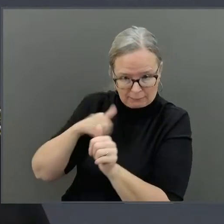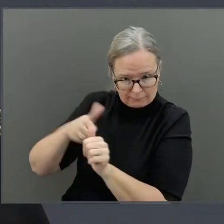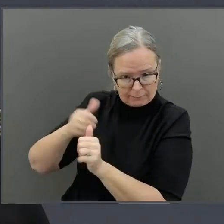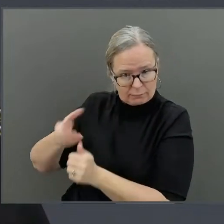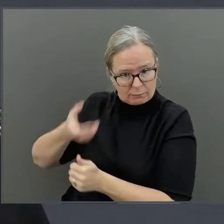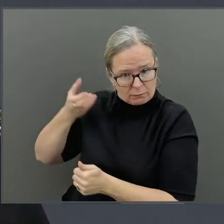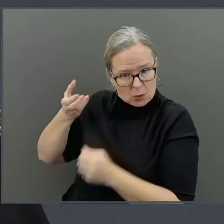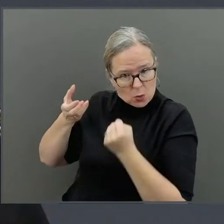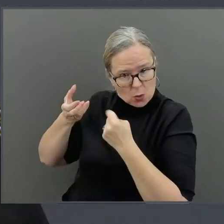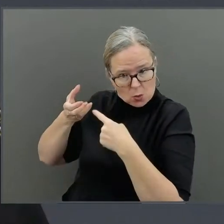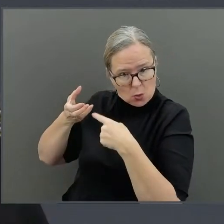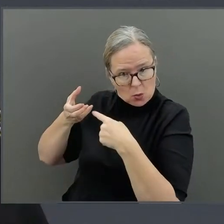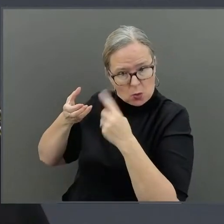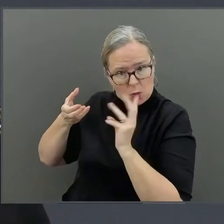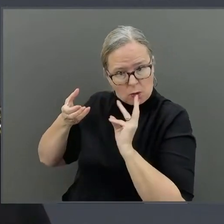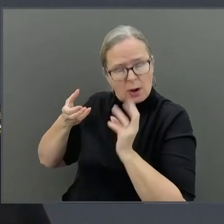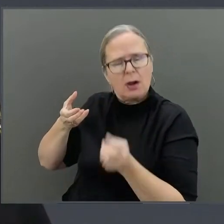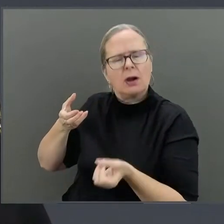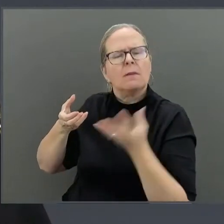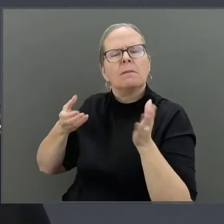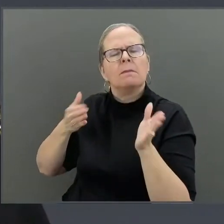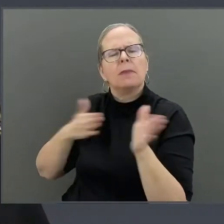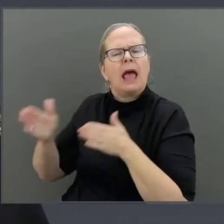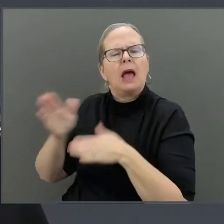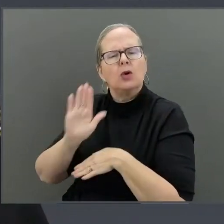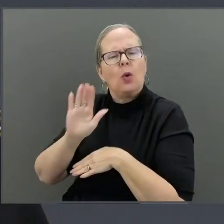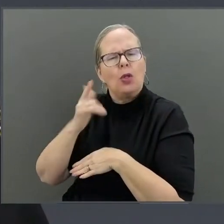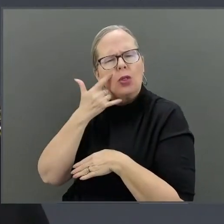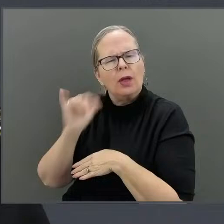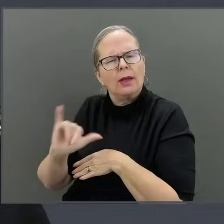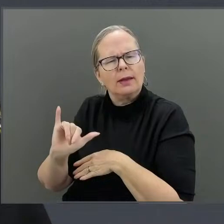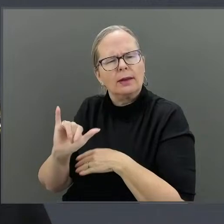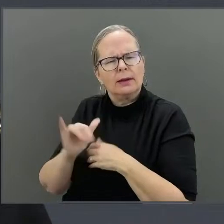to support water for the City of Calgary we are pulling a bulk of the water right now through